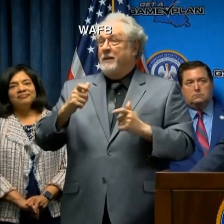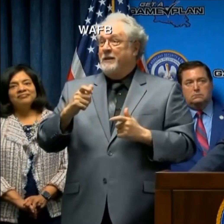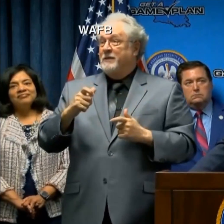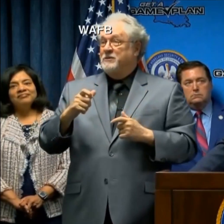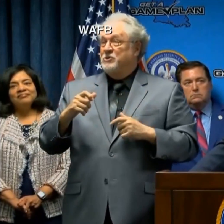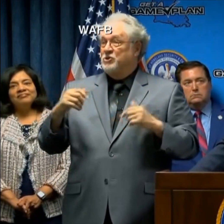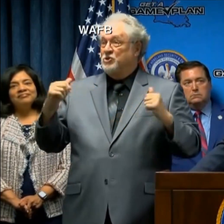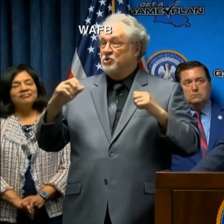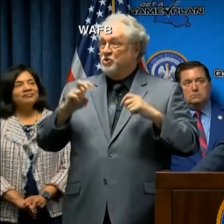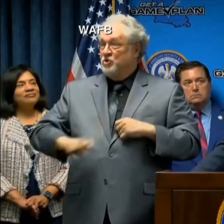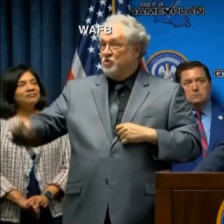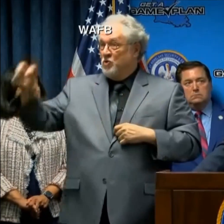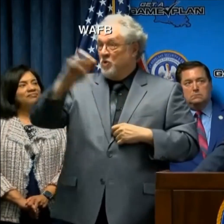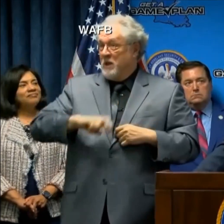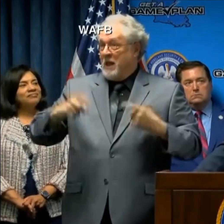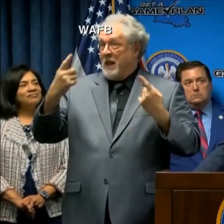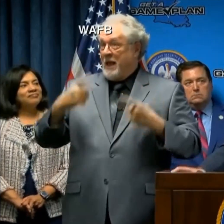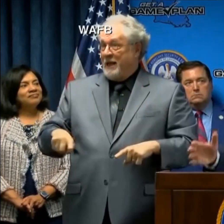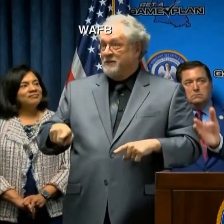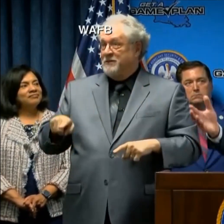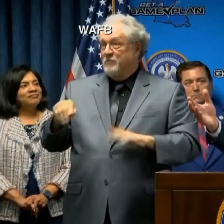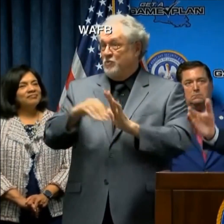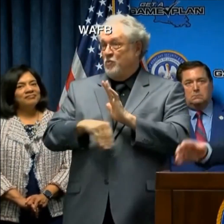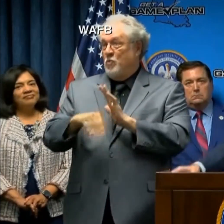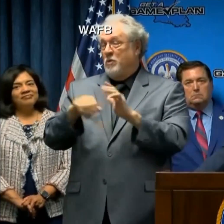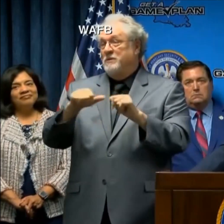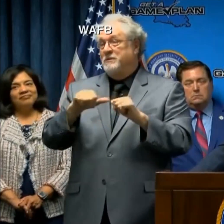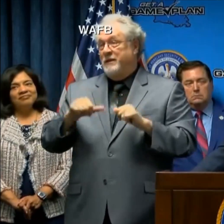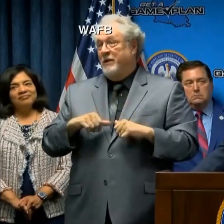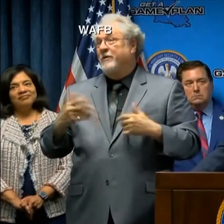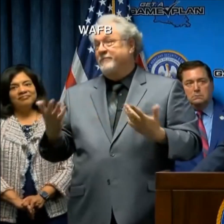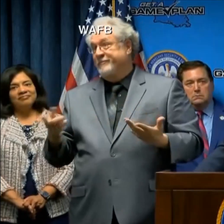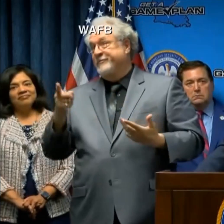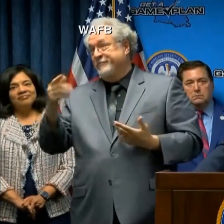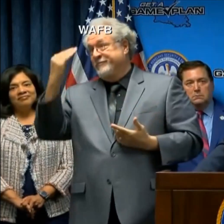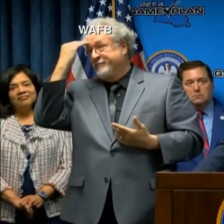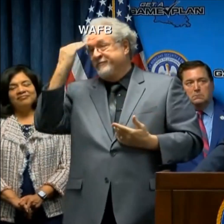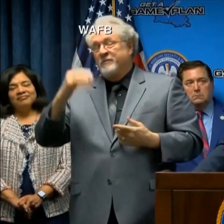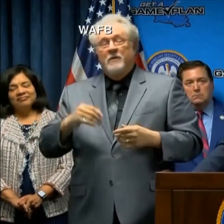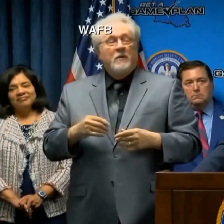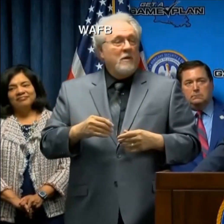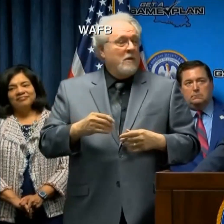have in Louisiana happens to be in the New Orleans area as you know it's